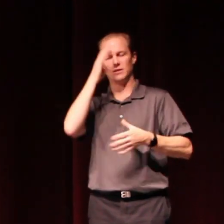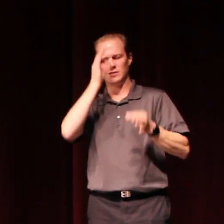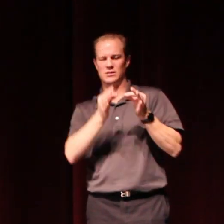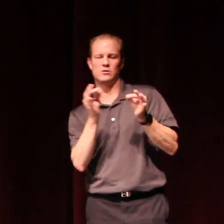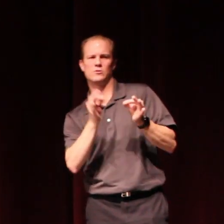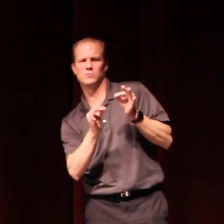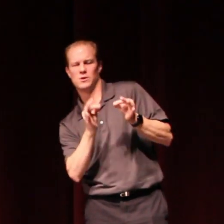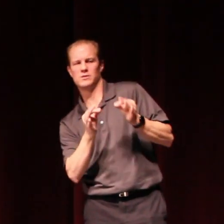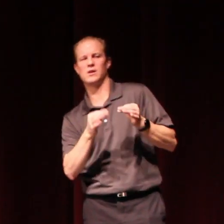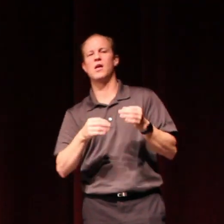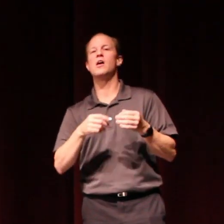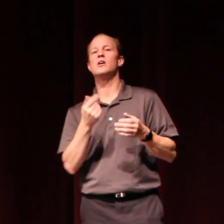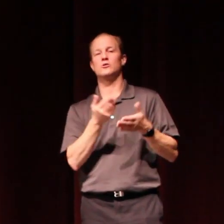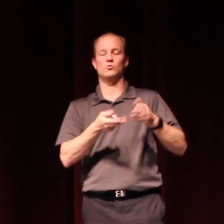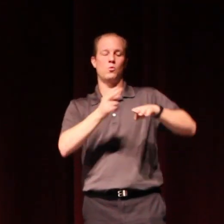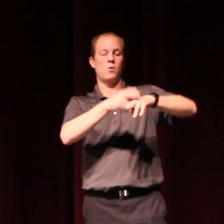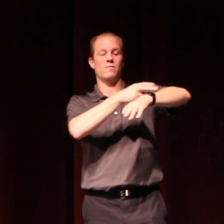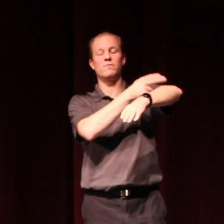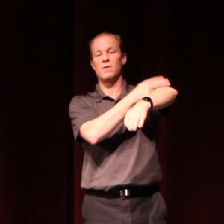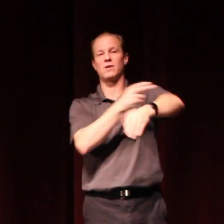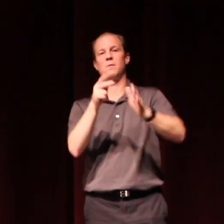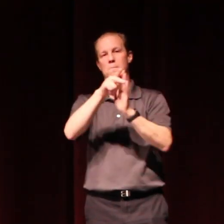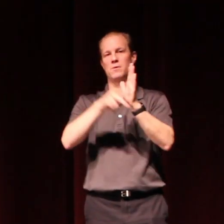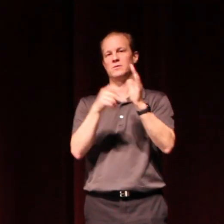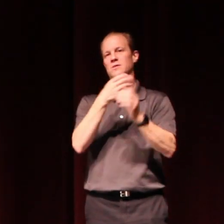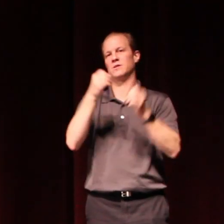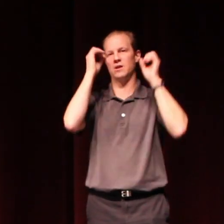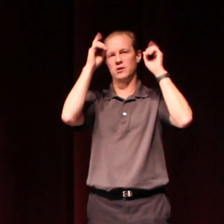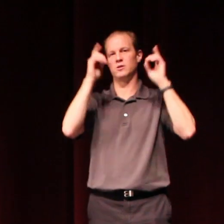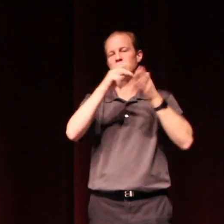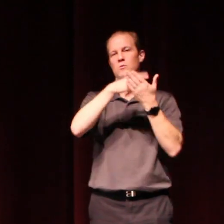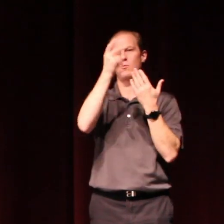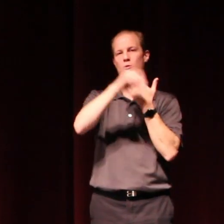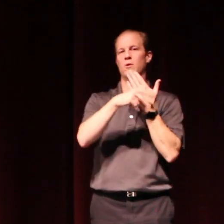policies and educational programs. Again, I would appreciate your vote. Thank you,